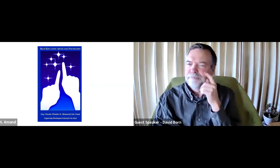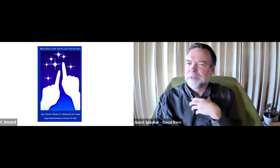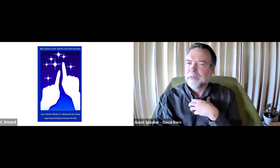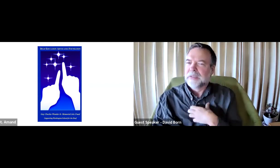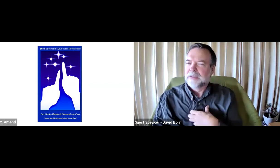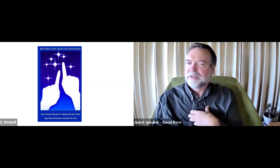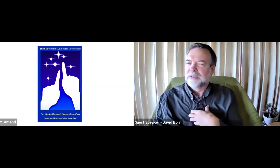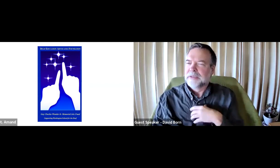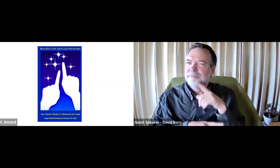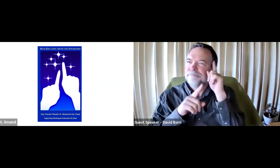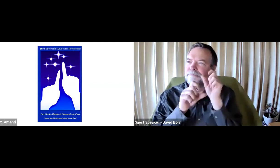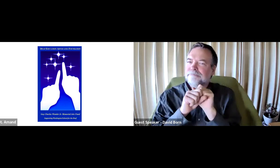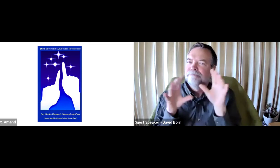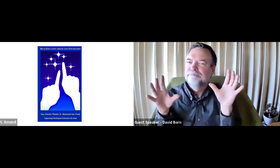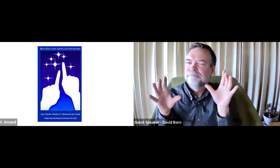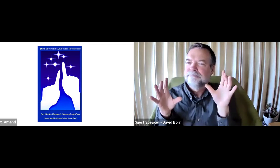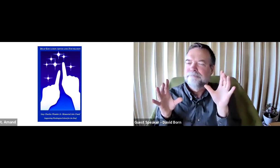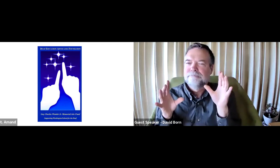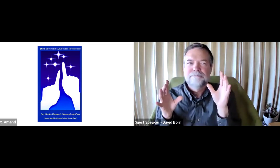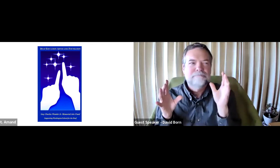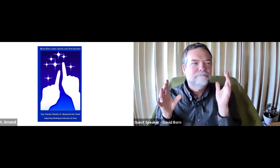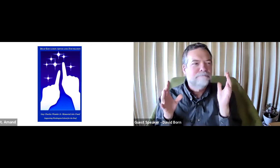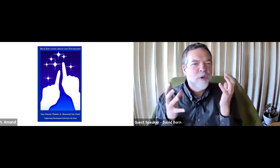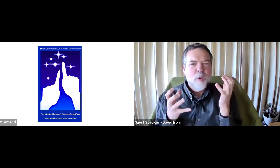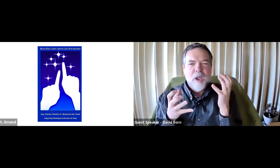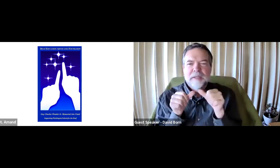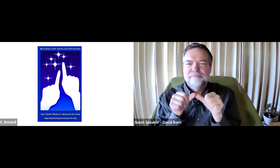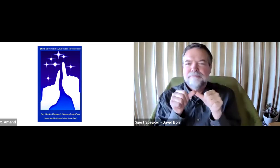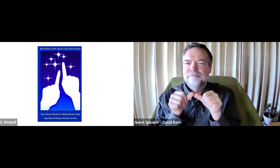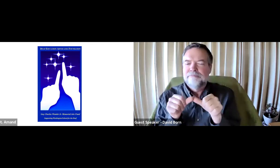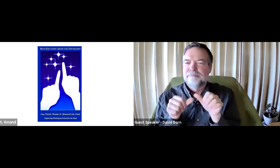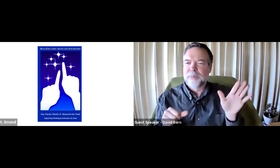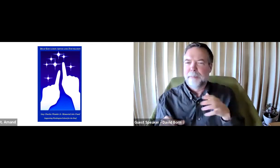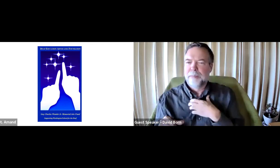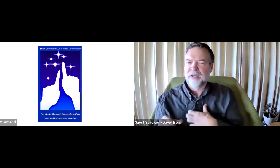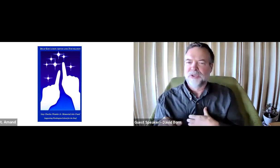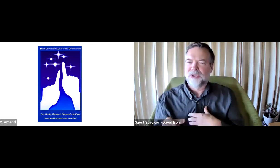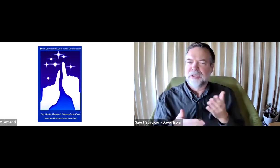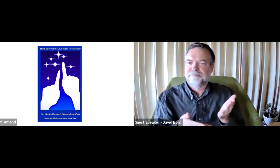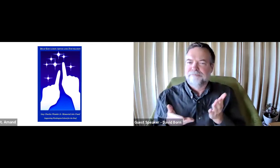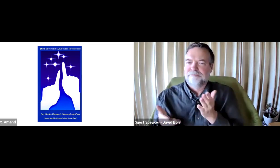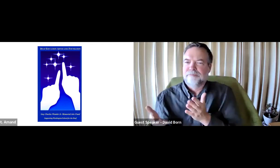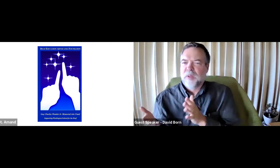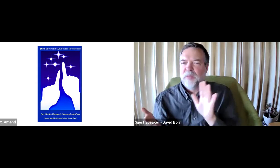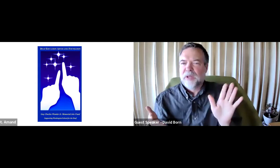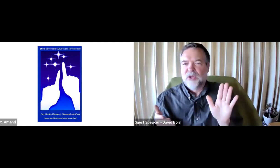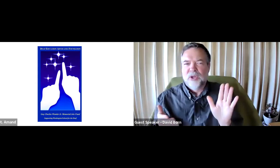Guy...had a passion. He always had this vision that he wanted to continue